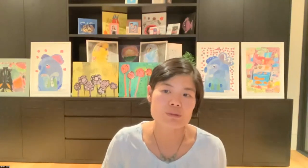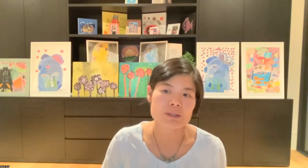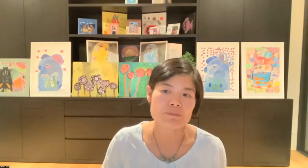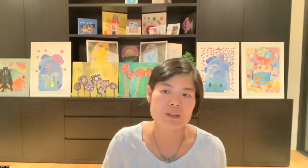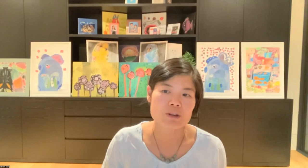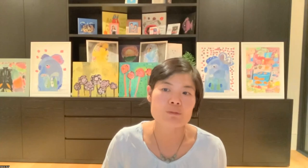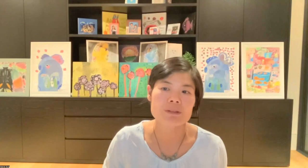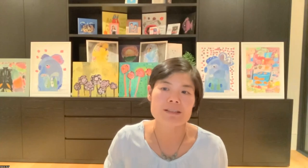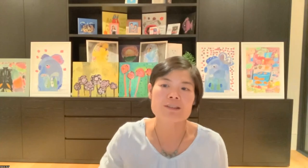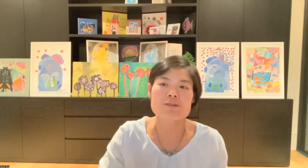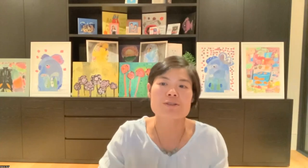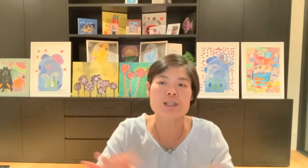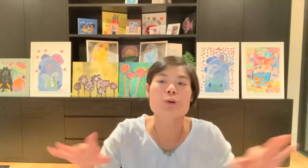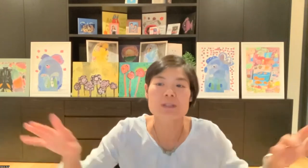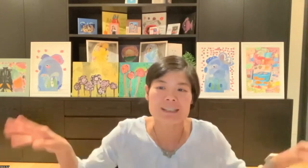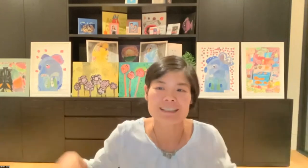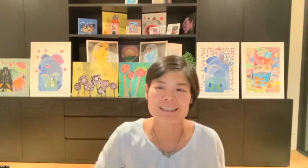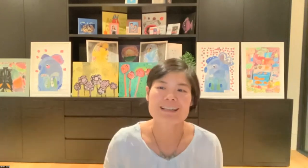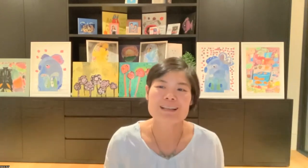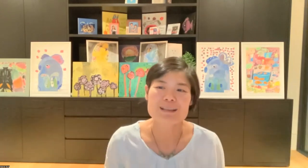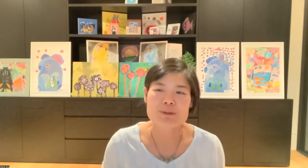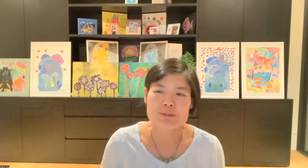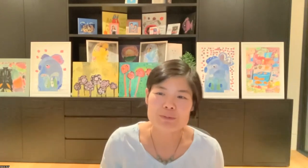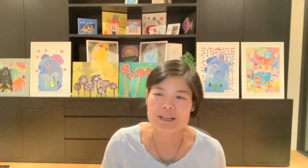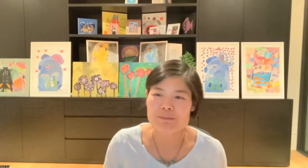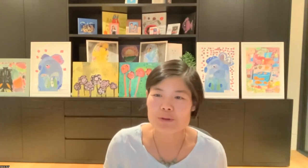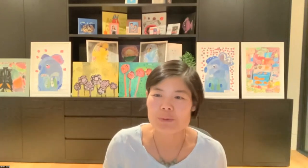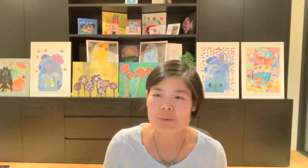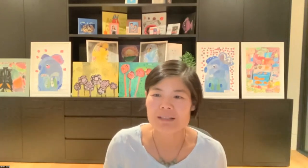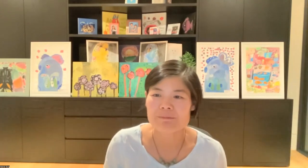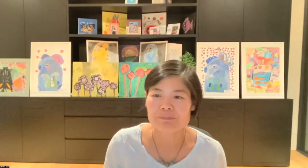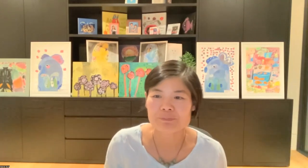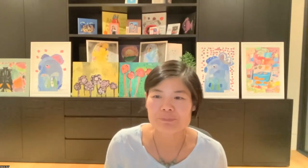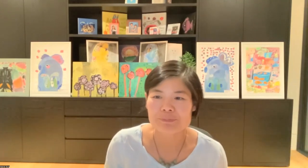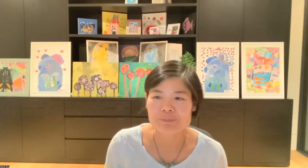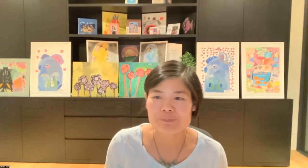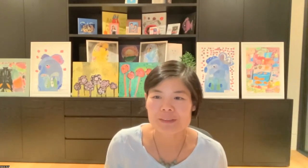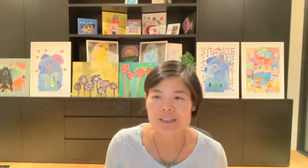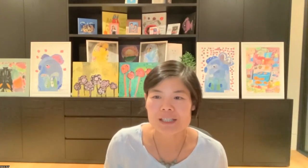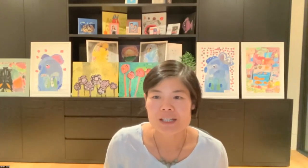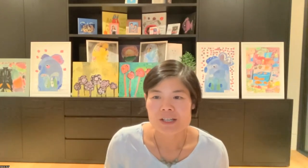I hope that slowly people will become more aware.